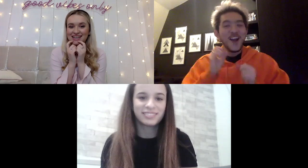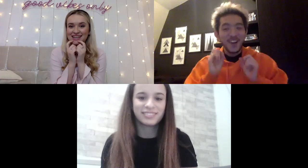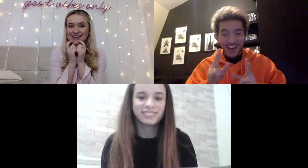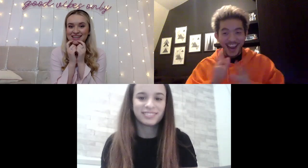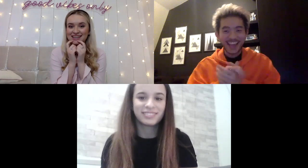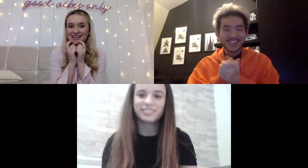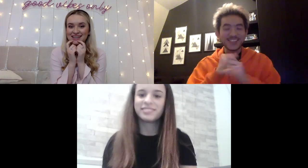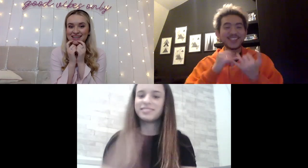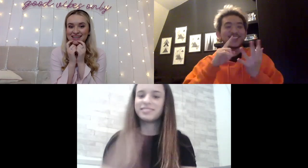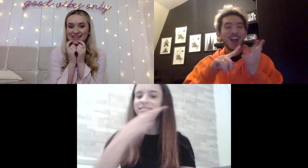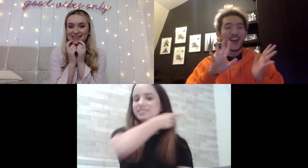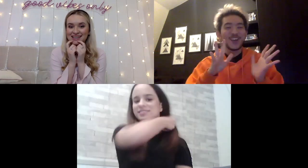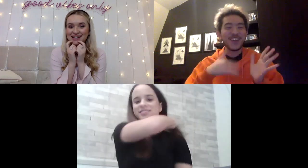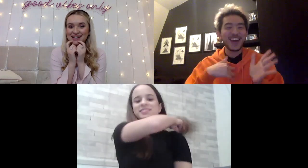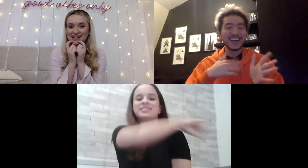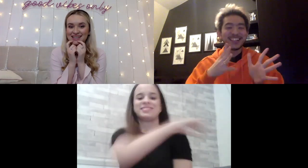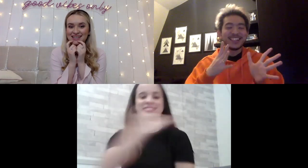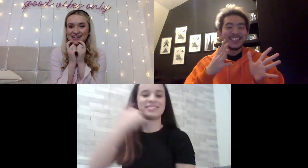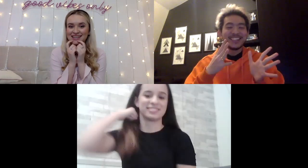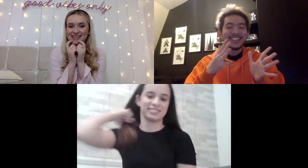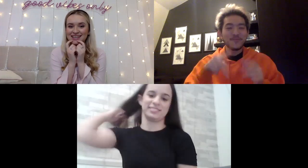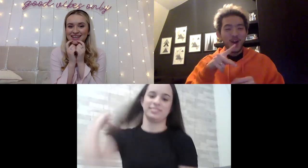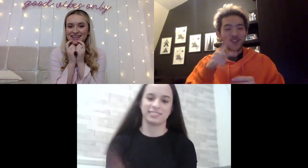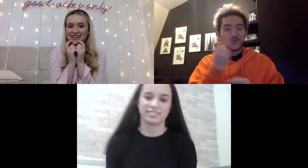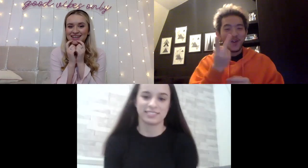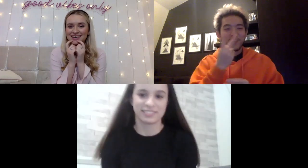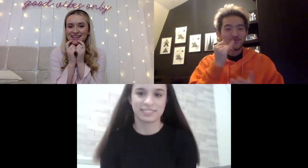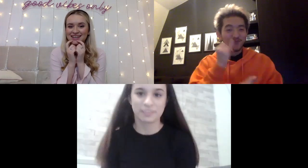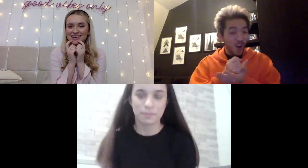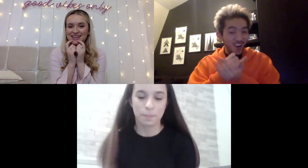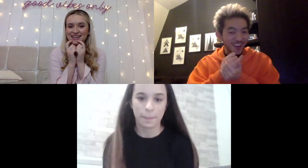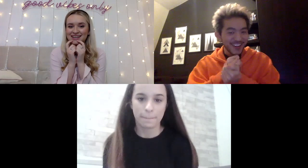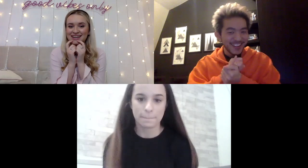B: Okay so, both of you are wrong